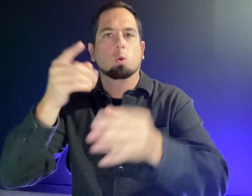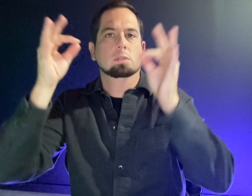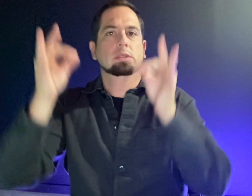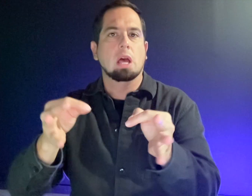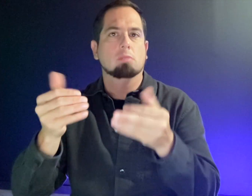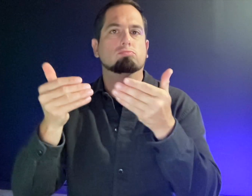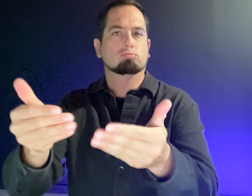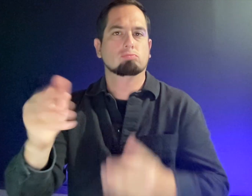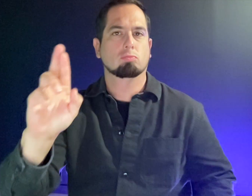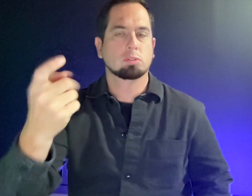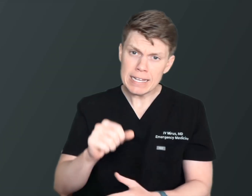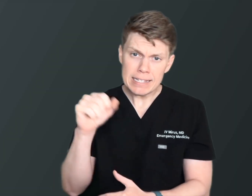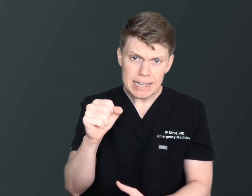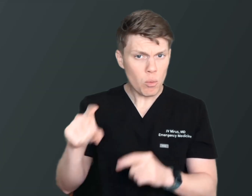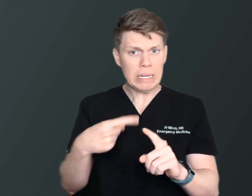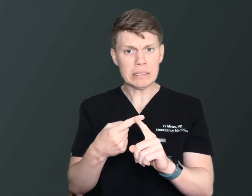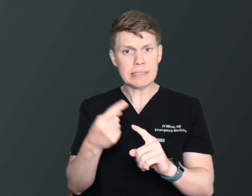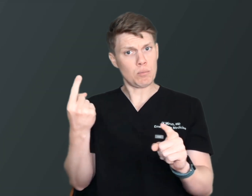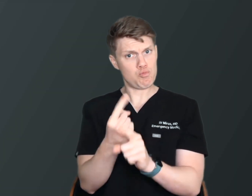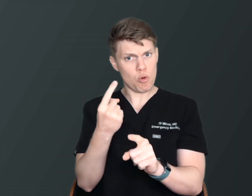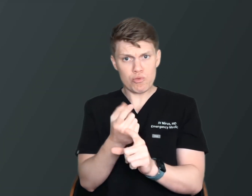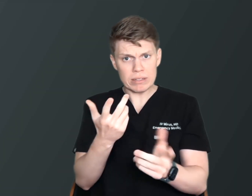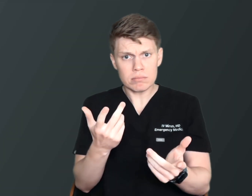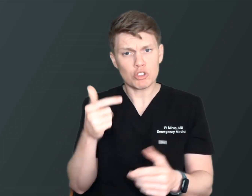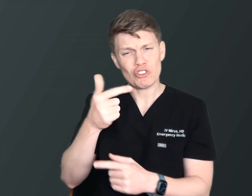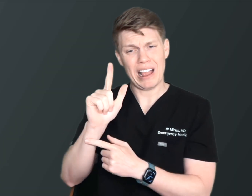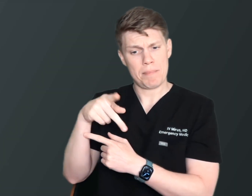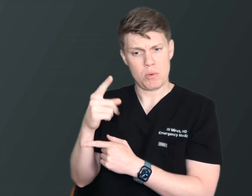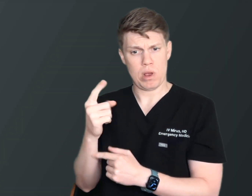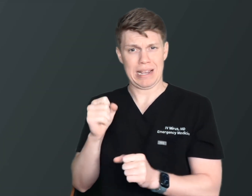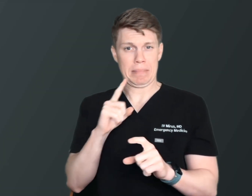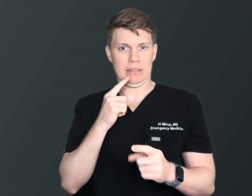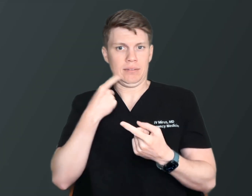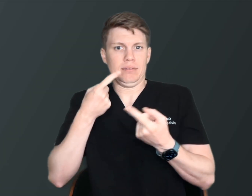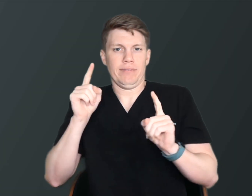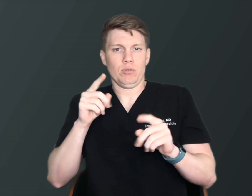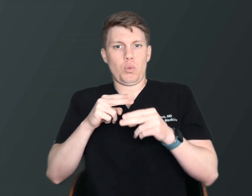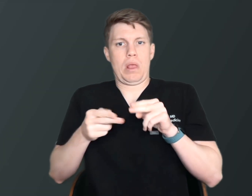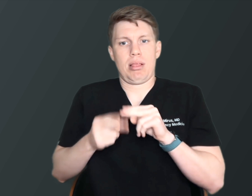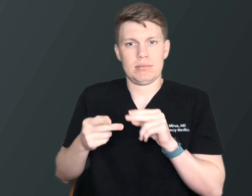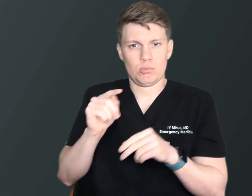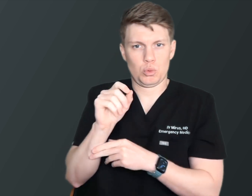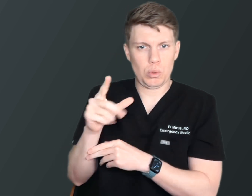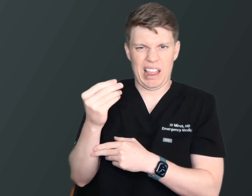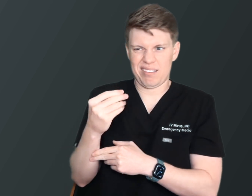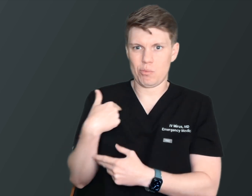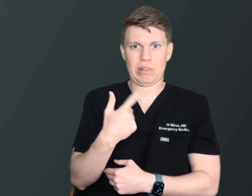before prescribing? Yes, when it’s appropriate. GLP-1 can be an effective weight-loss tool and